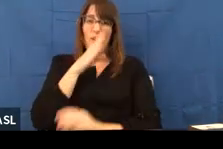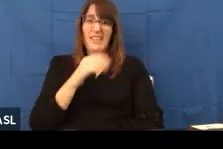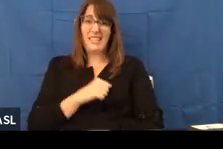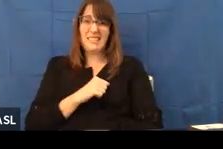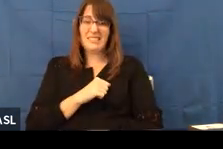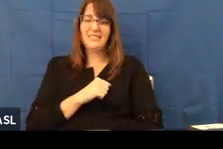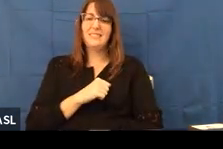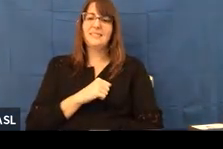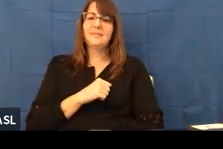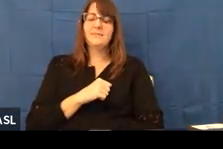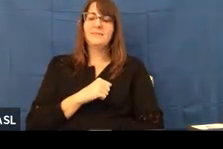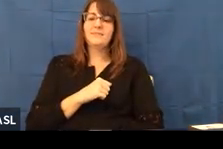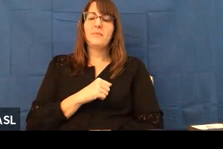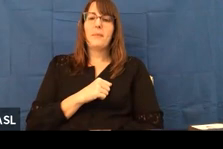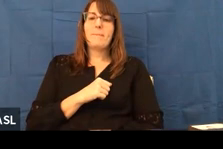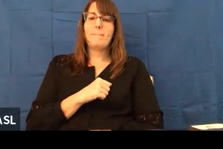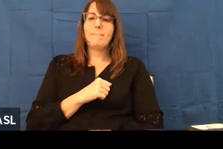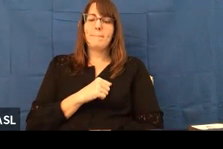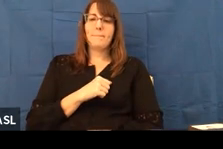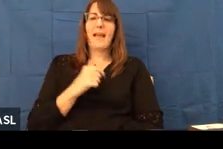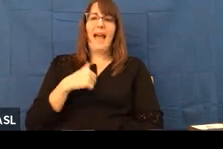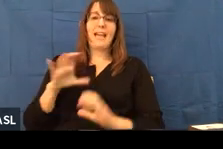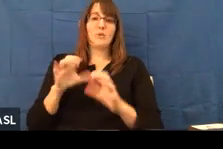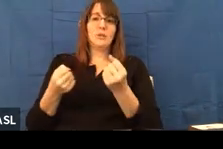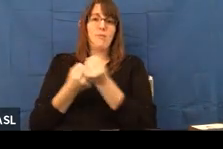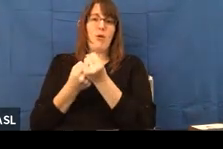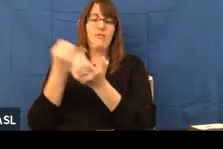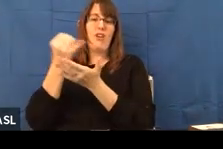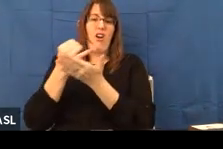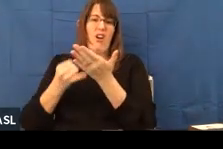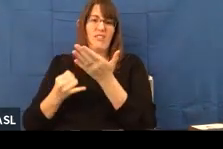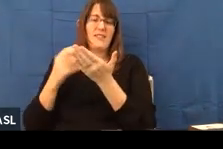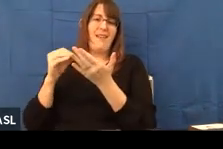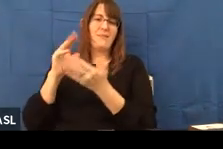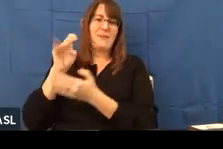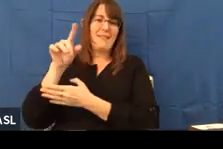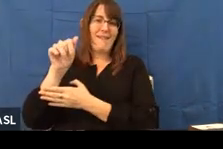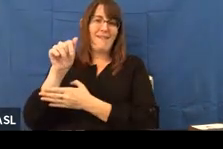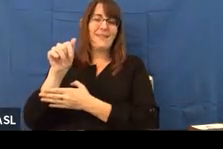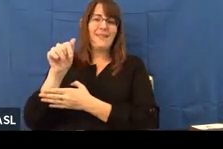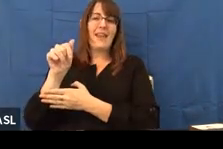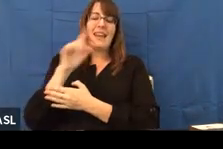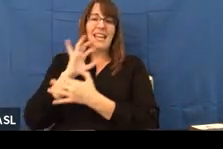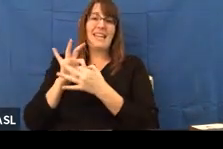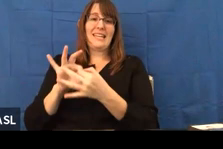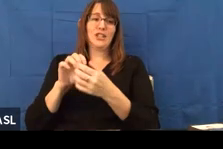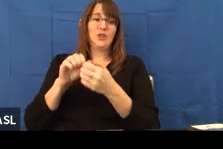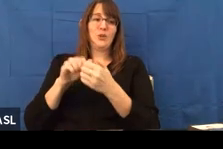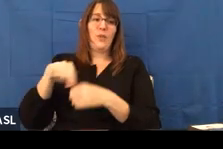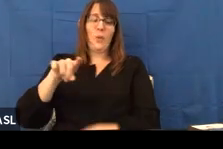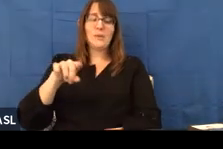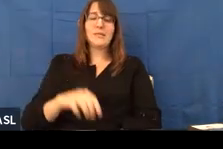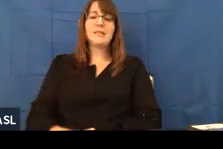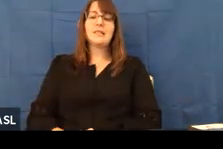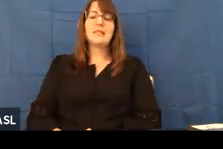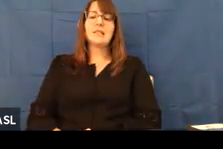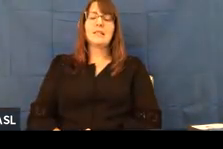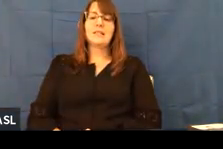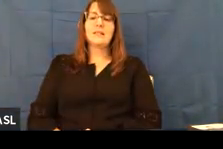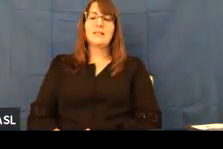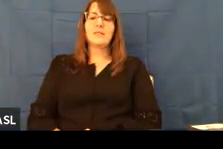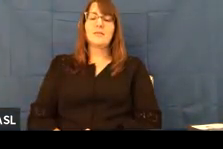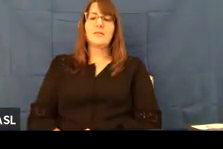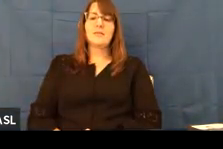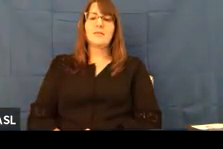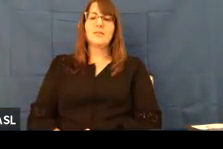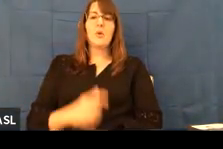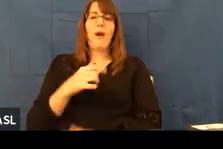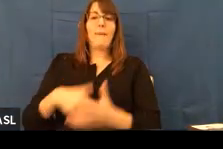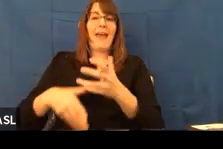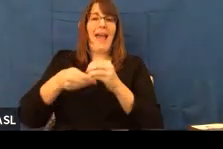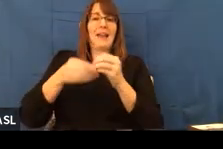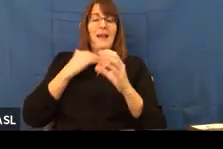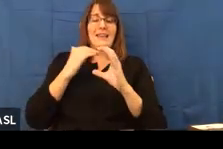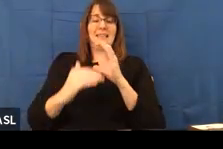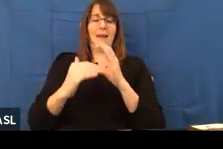Allison Frenzel : My the sector that I support is arts media and entertainment and I can connect you to plenty of me related resources. So Julie, you put my email in the chat while I'm doing this.